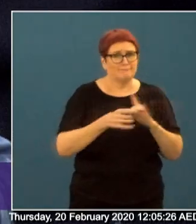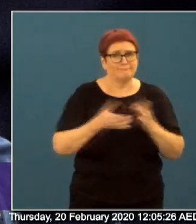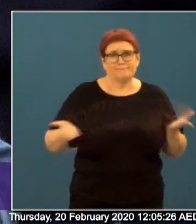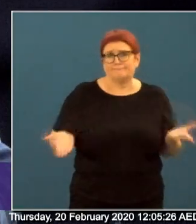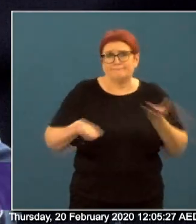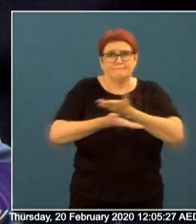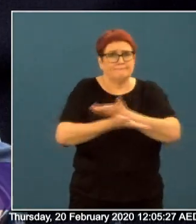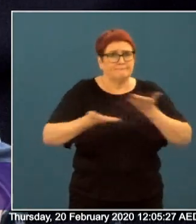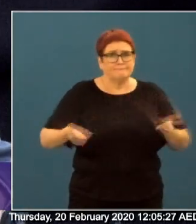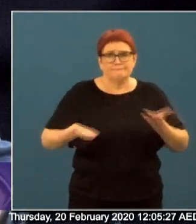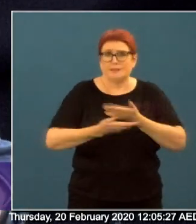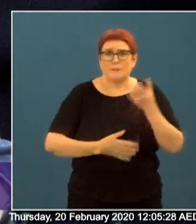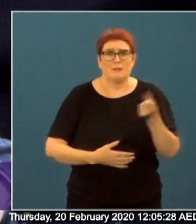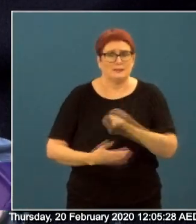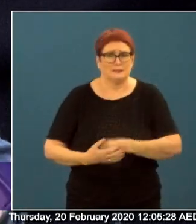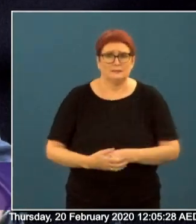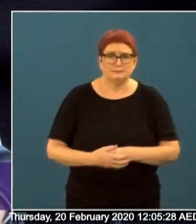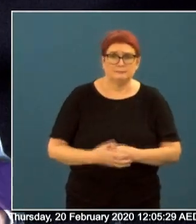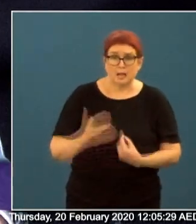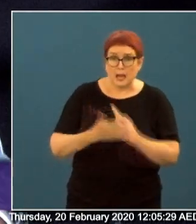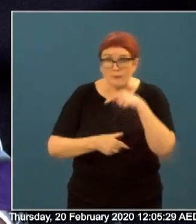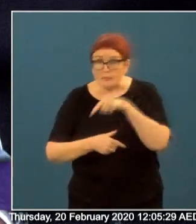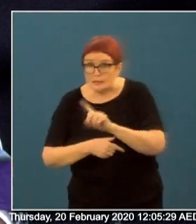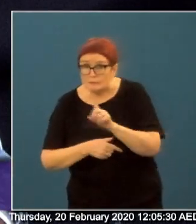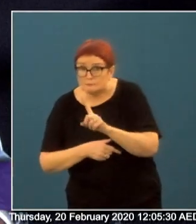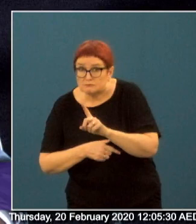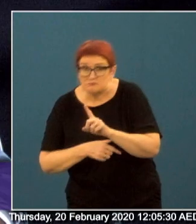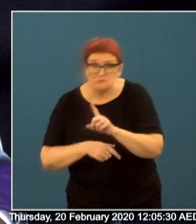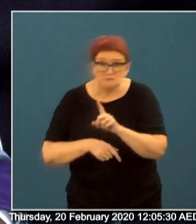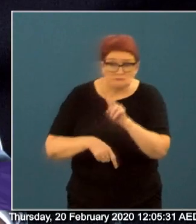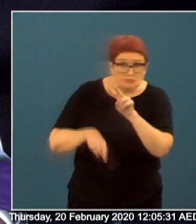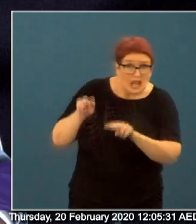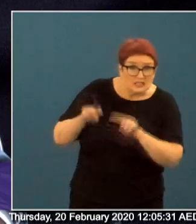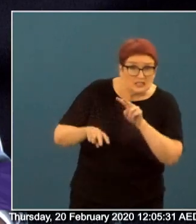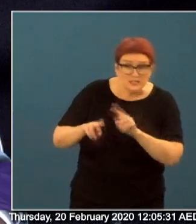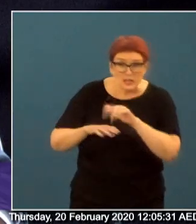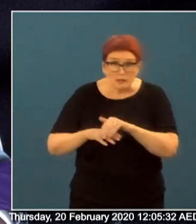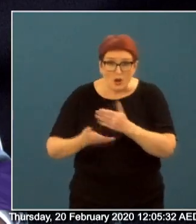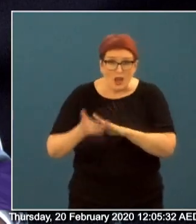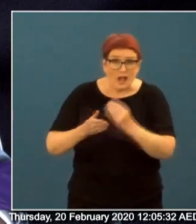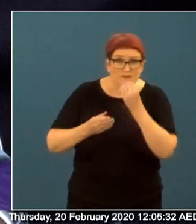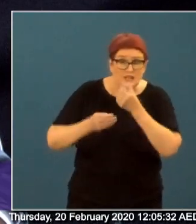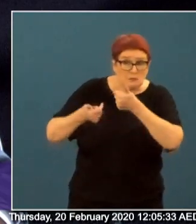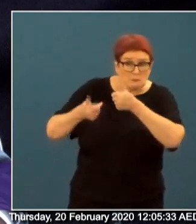who is doing what in relation to assessment of feeding and swallowing. It's good management.